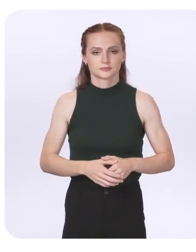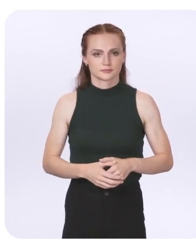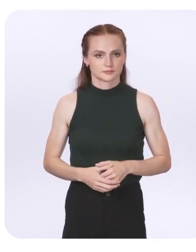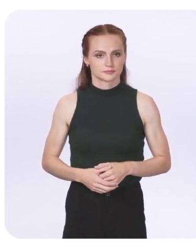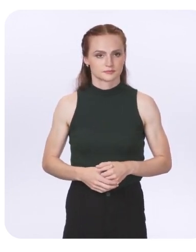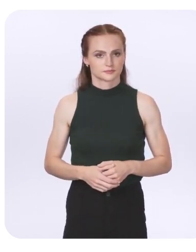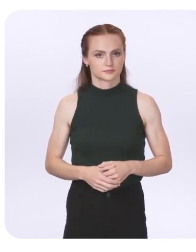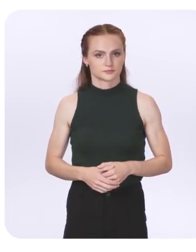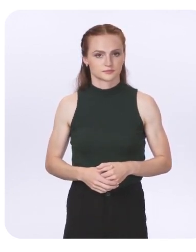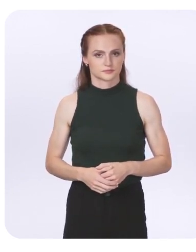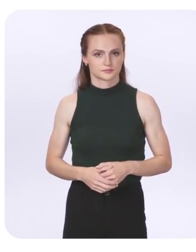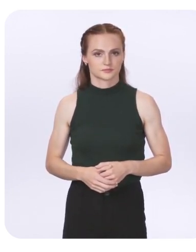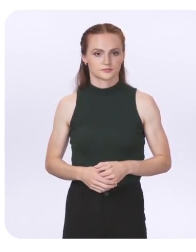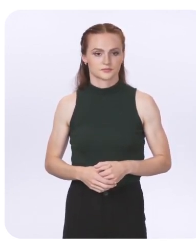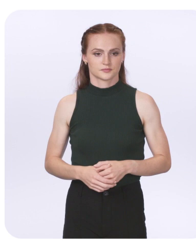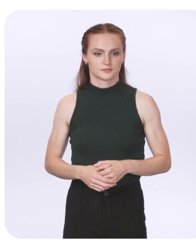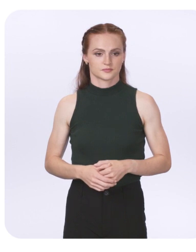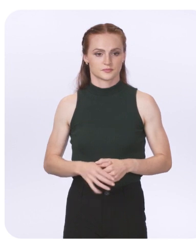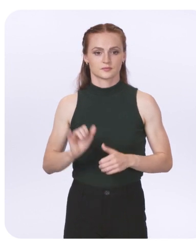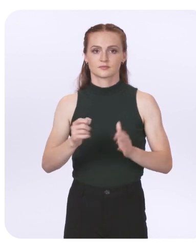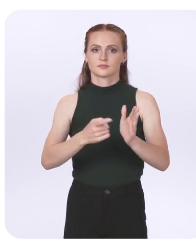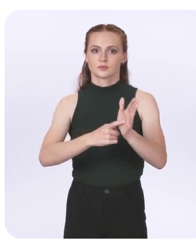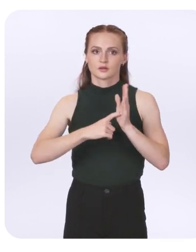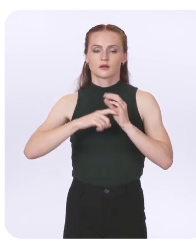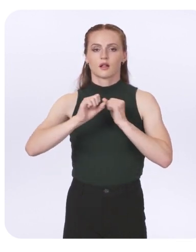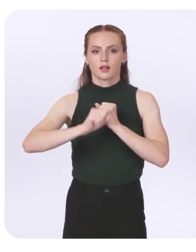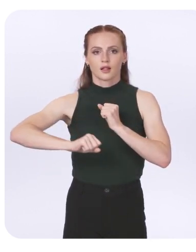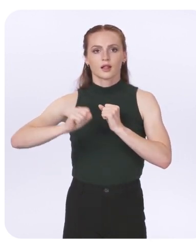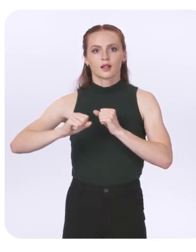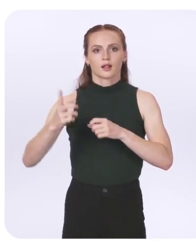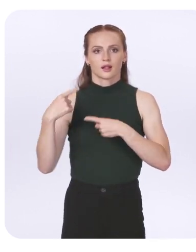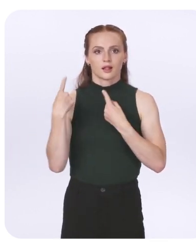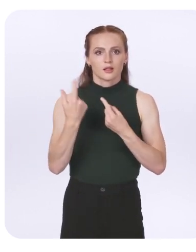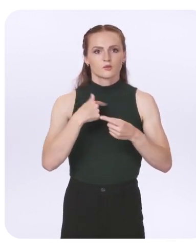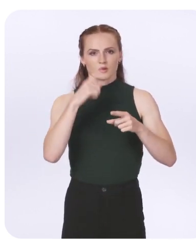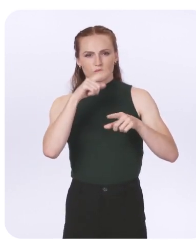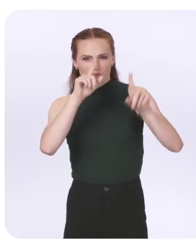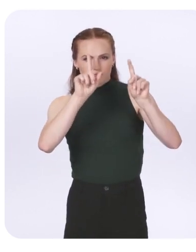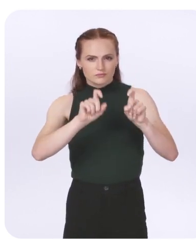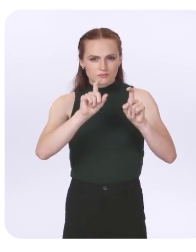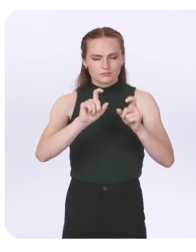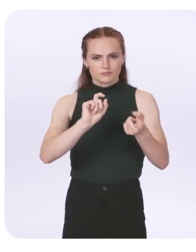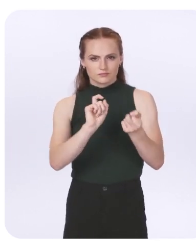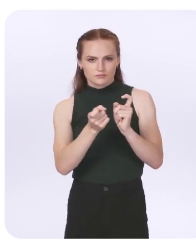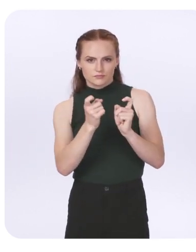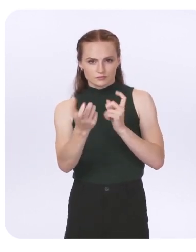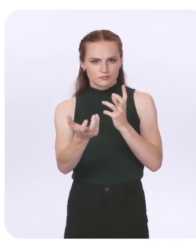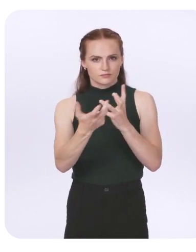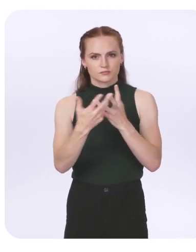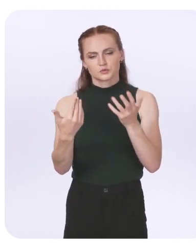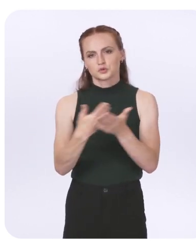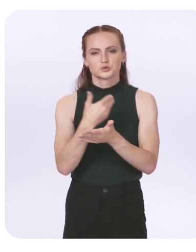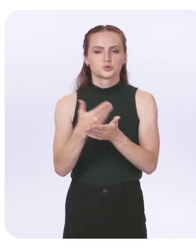It took a while to prototype and refine those new mechanics, but once we put them together, it felt clear that